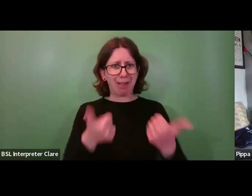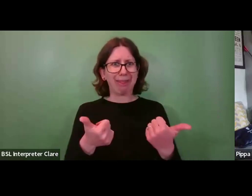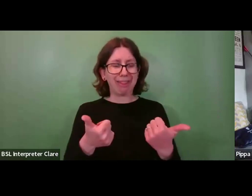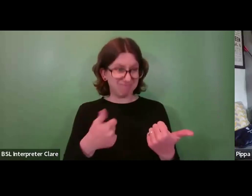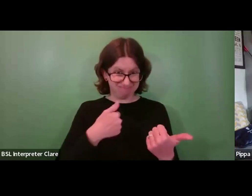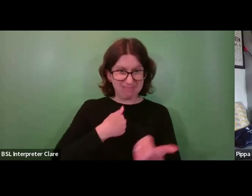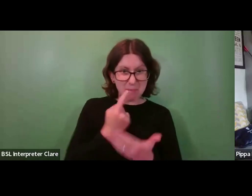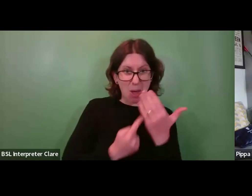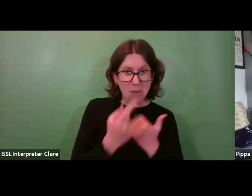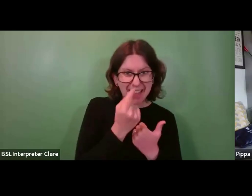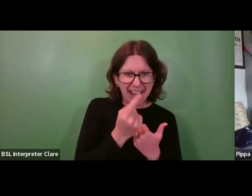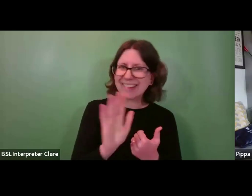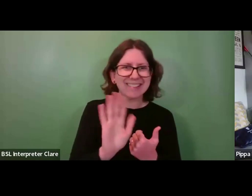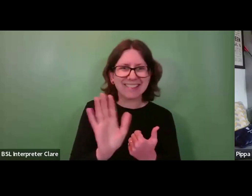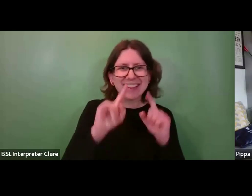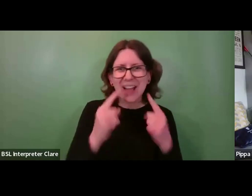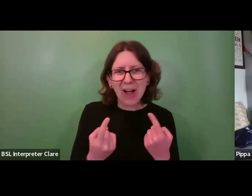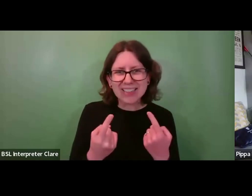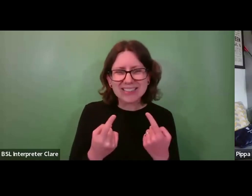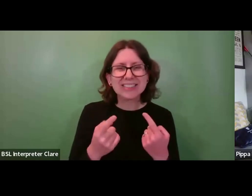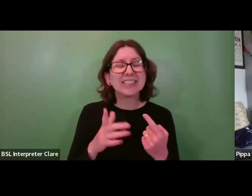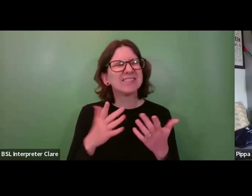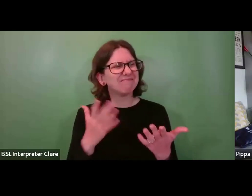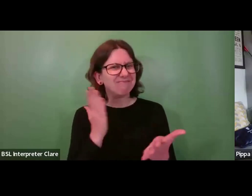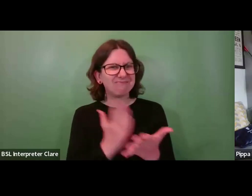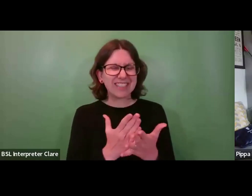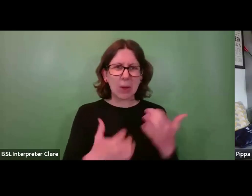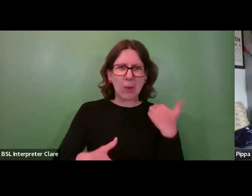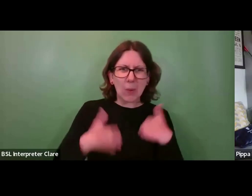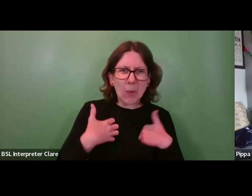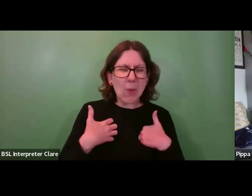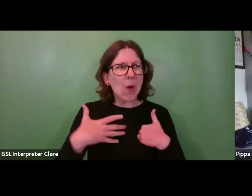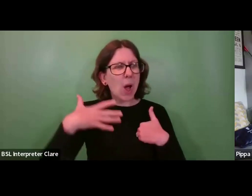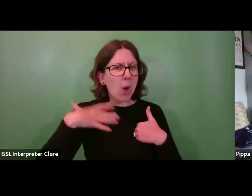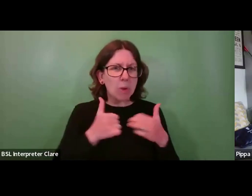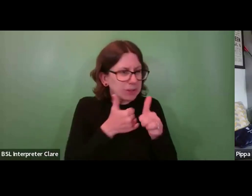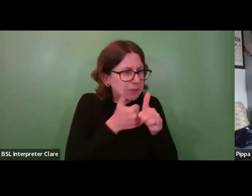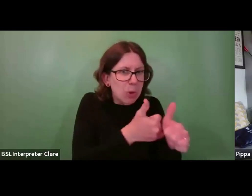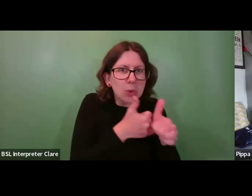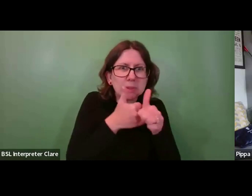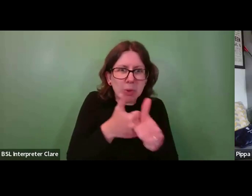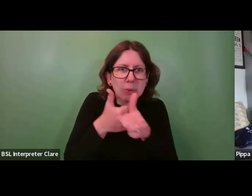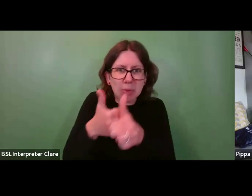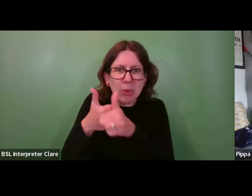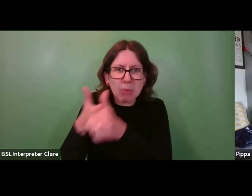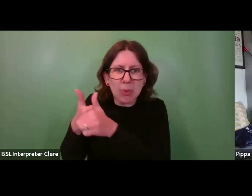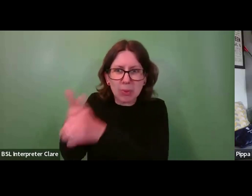it's about that supporting others to to be able to make that difference to people's lives.